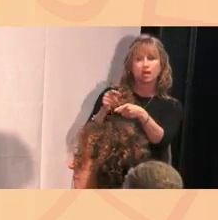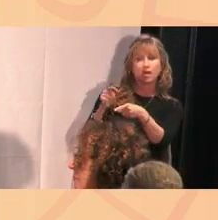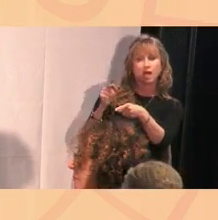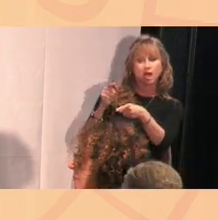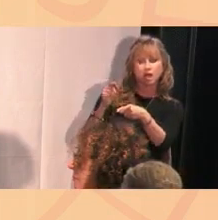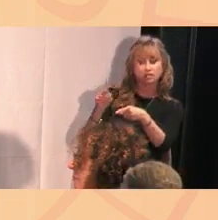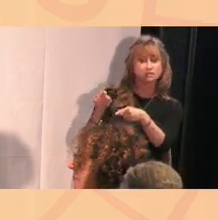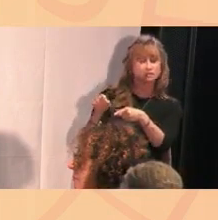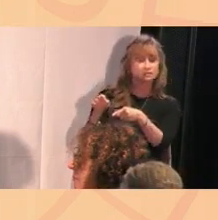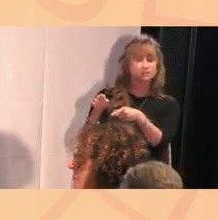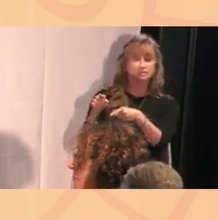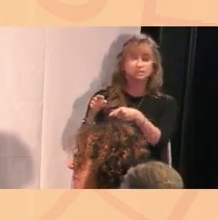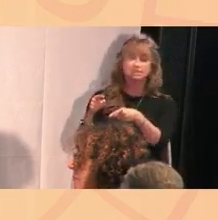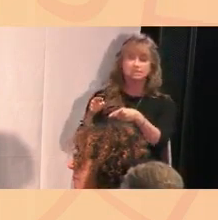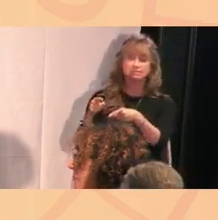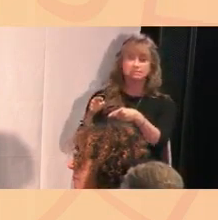Hannah Gadsby undertook a series, do you remember?